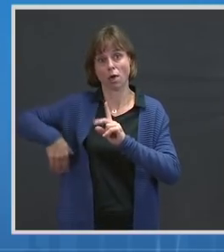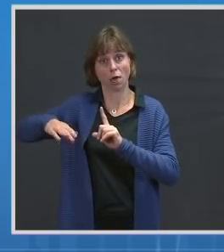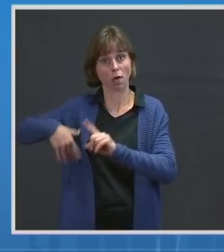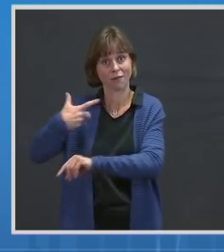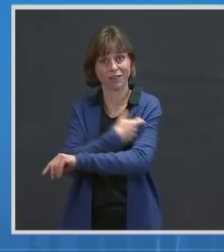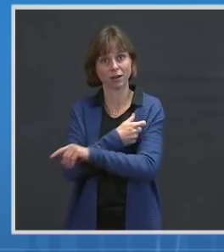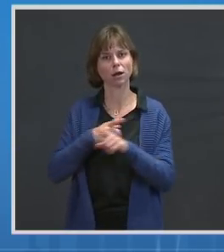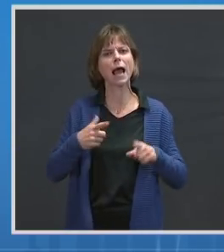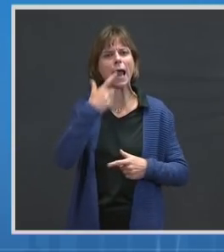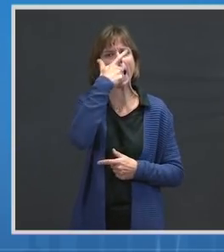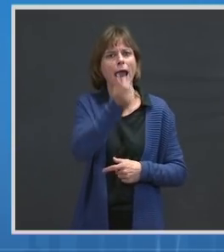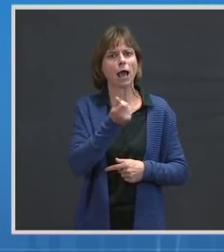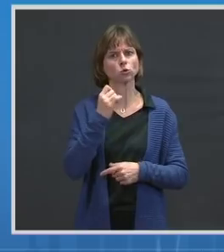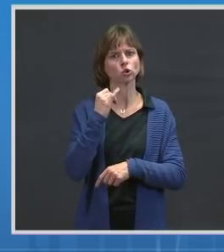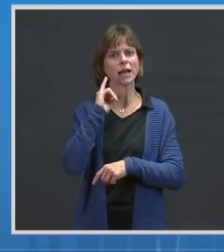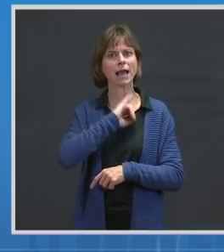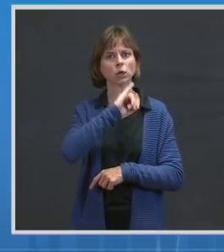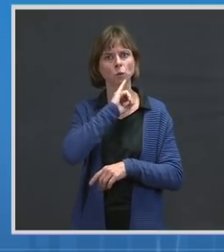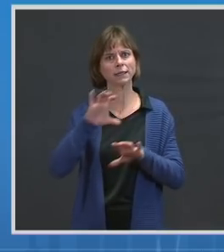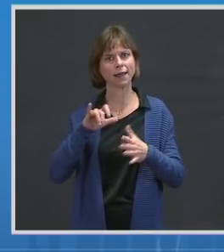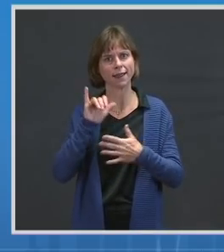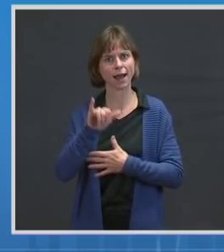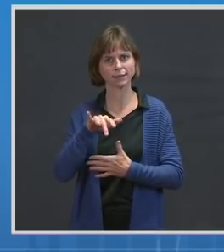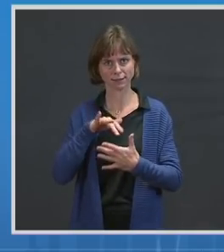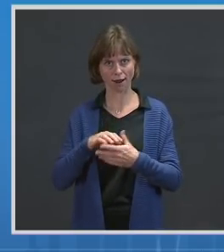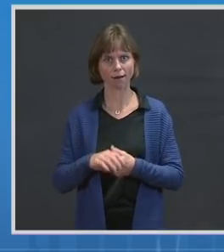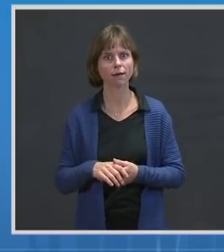were able to do that study. It is noteworthy that when you look